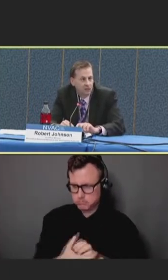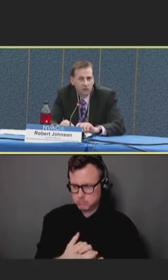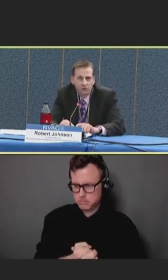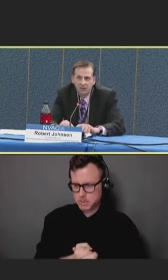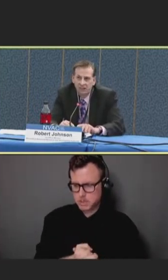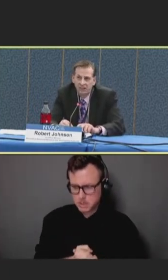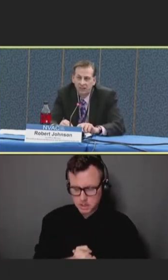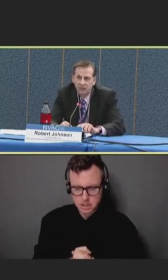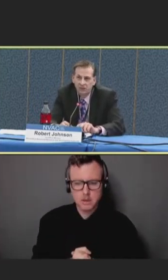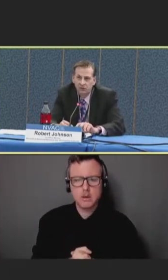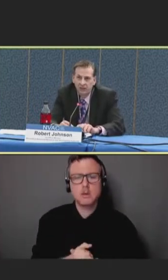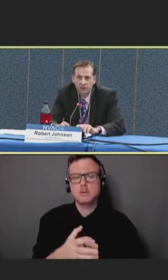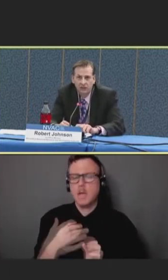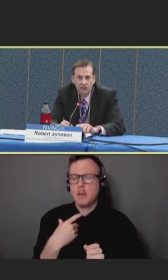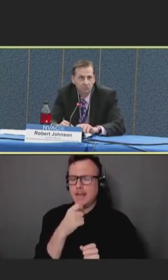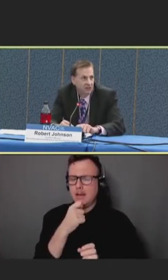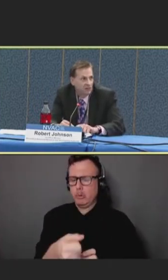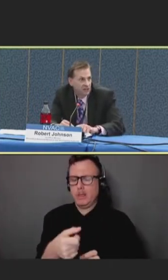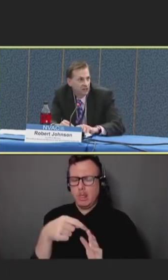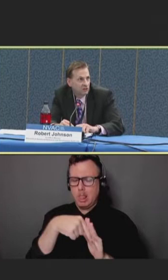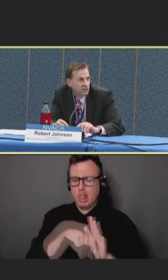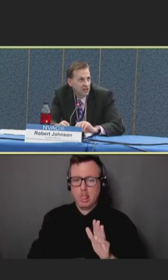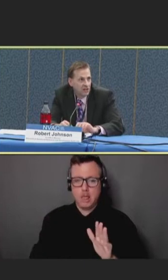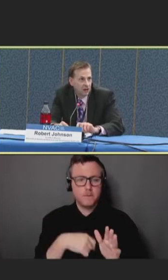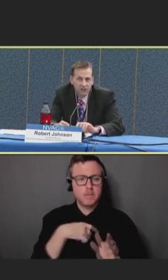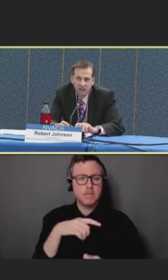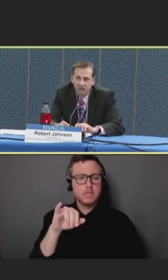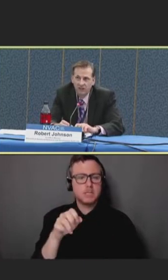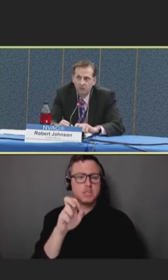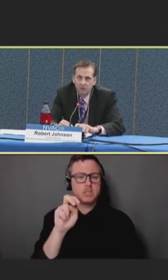so I won't go into details, to increase the supply of JYNNEOS. Originally developed in